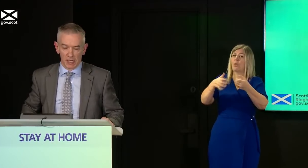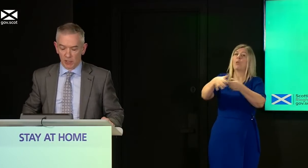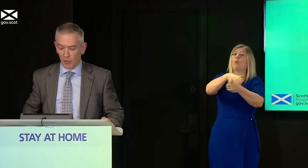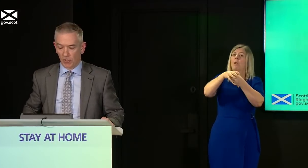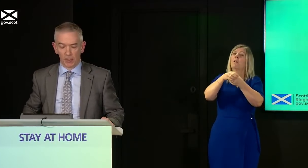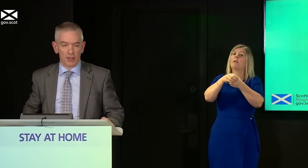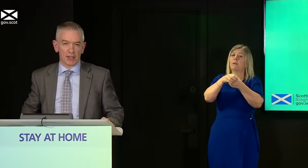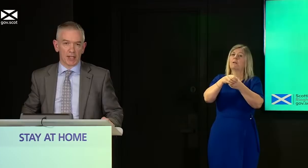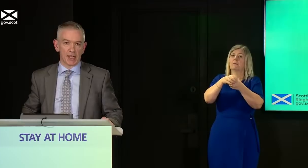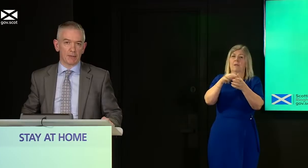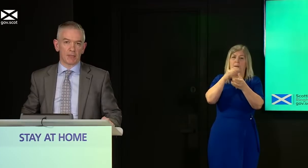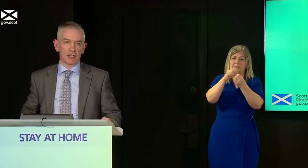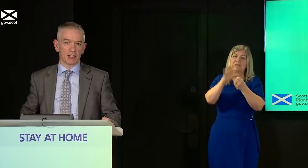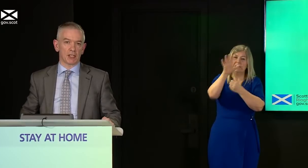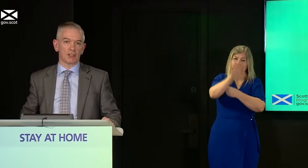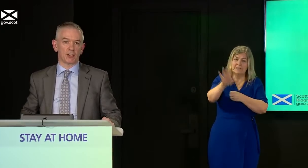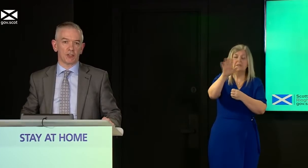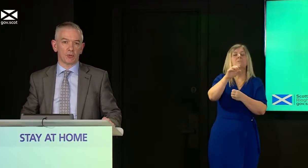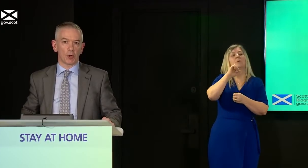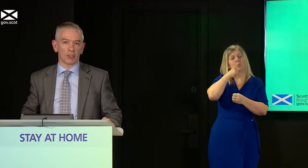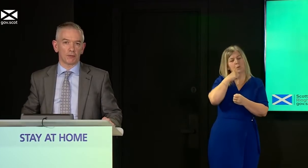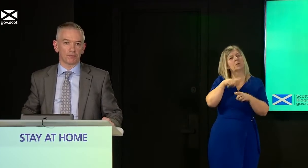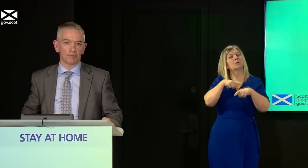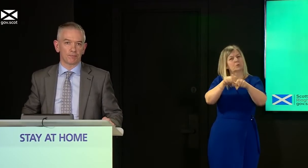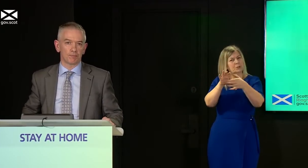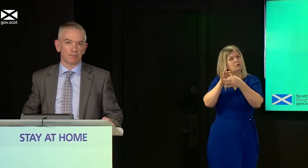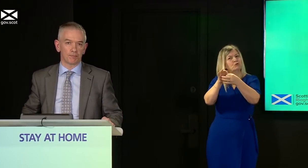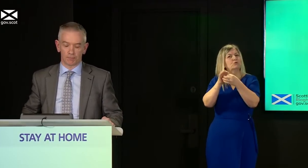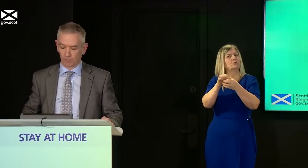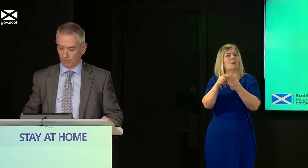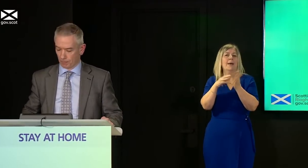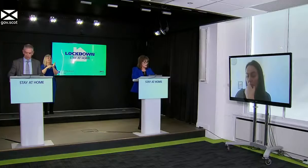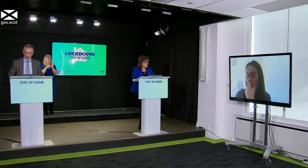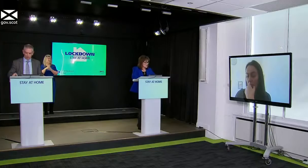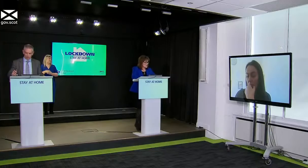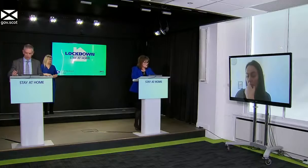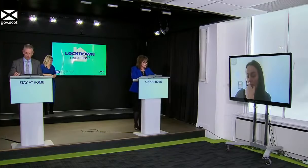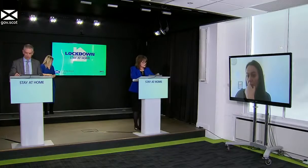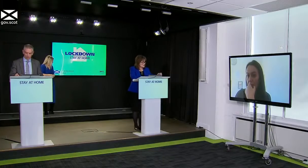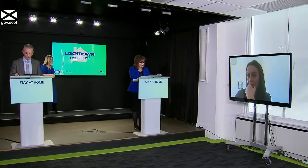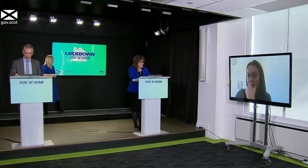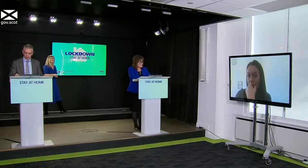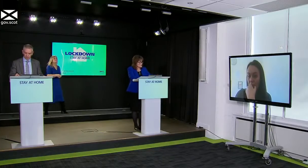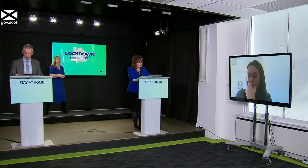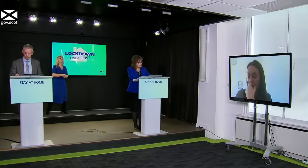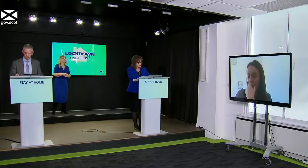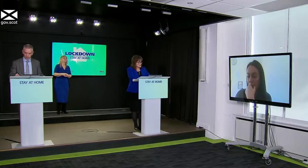raise with the imt as they continue their work thanks very much christine lavelle from the sun